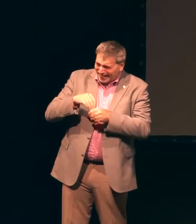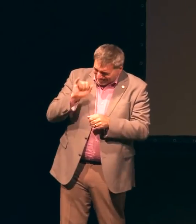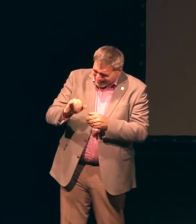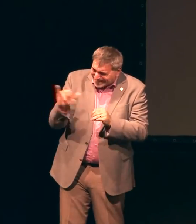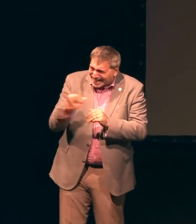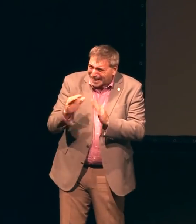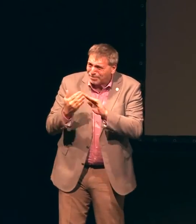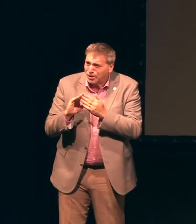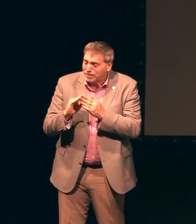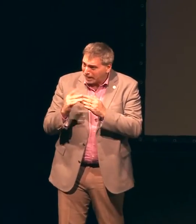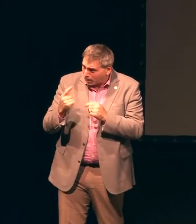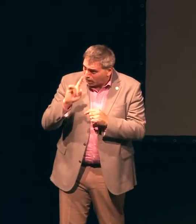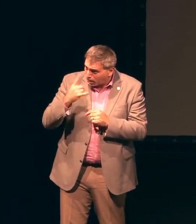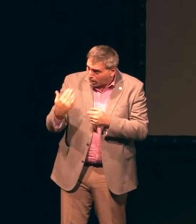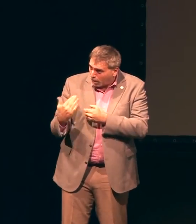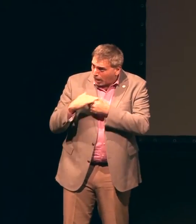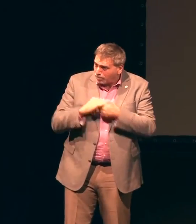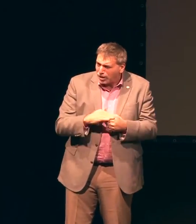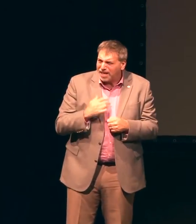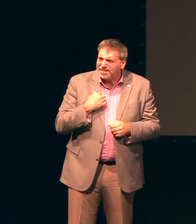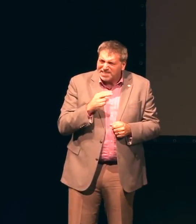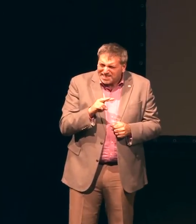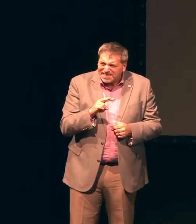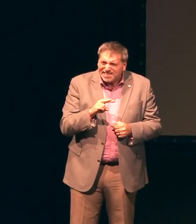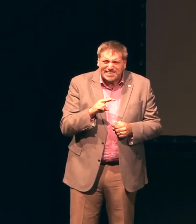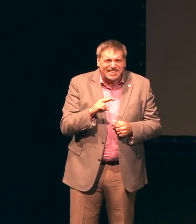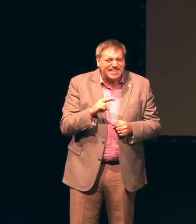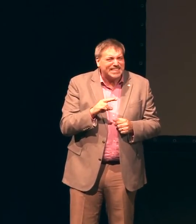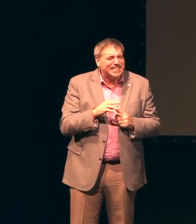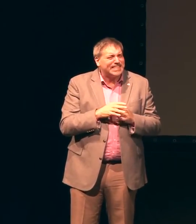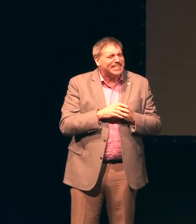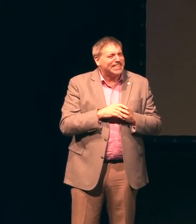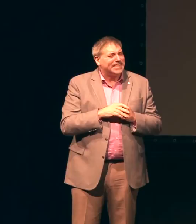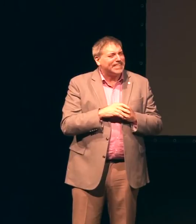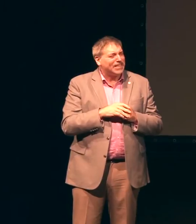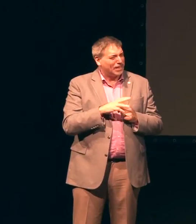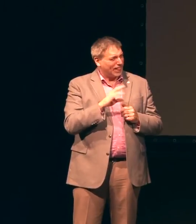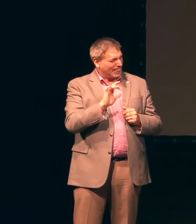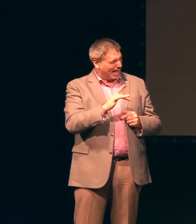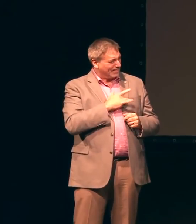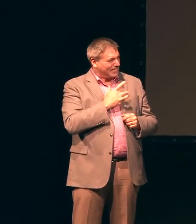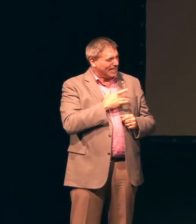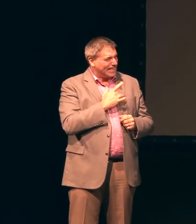They live in the same community, can you imagine they're being oppressed by their own